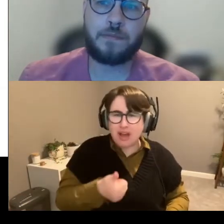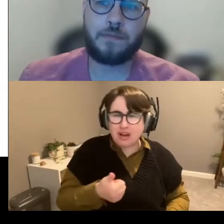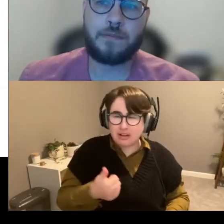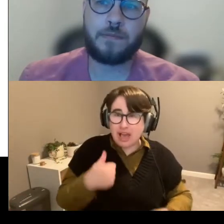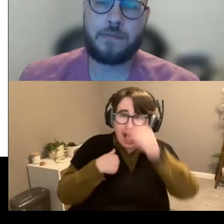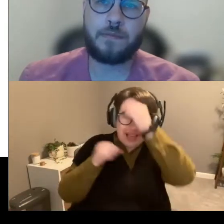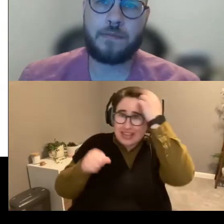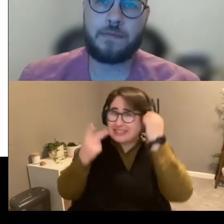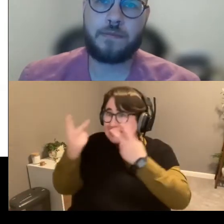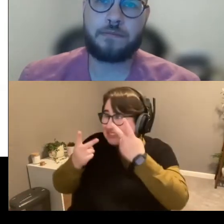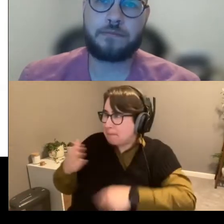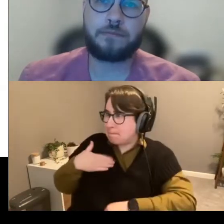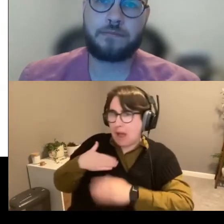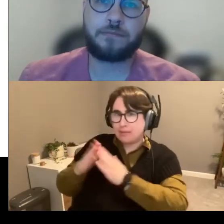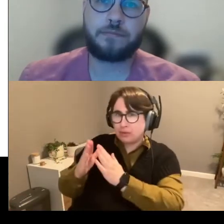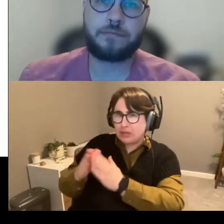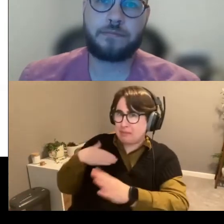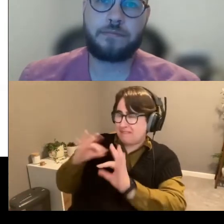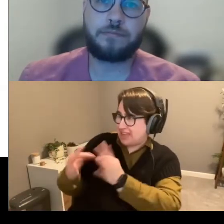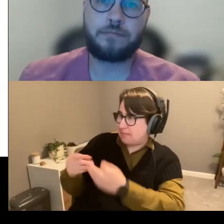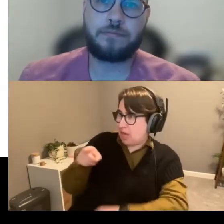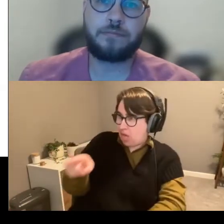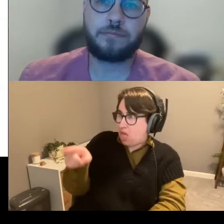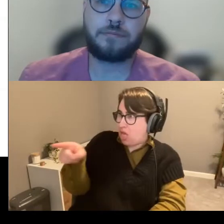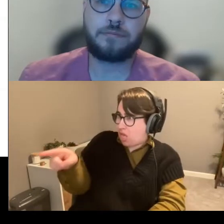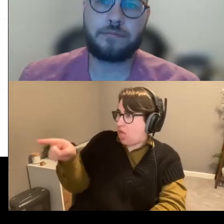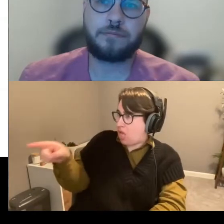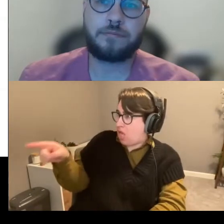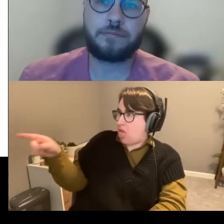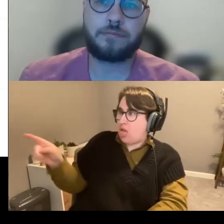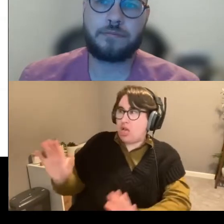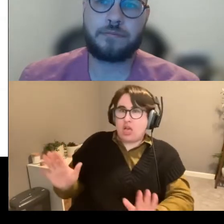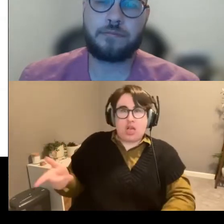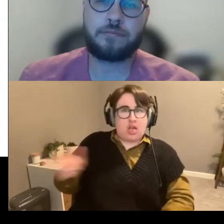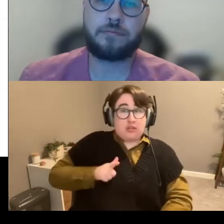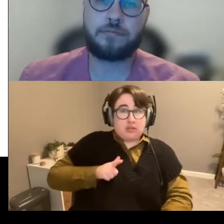for communities to be targeted and harassed,